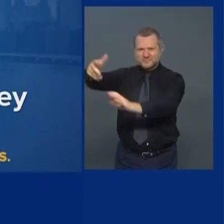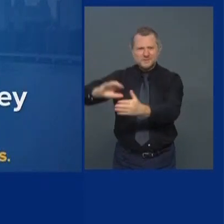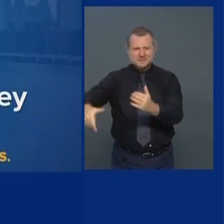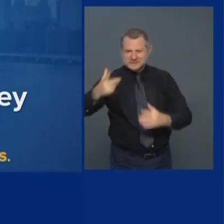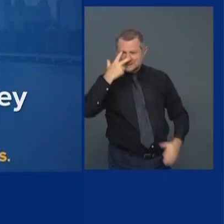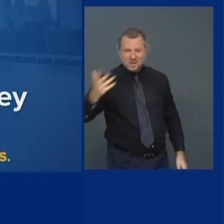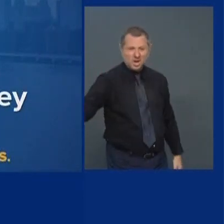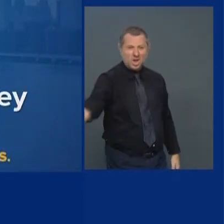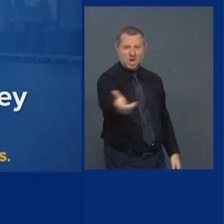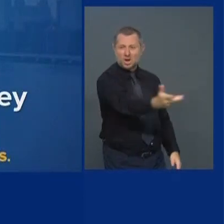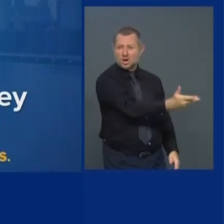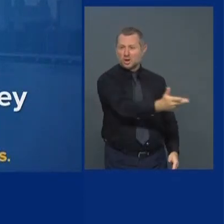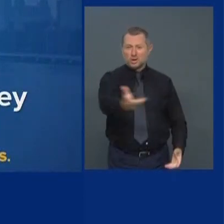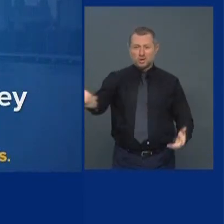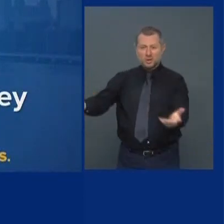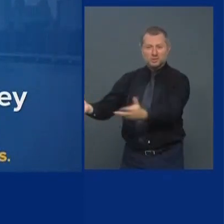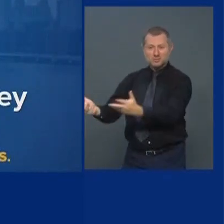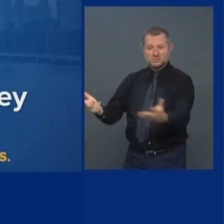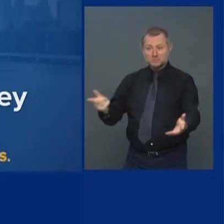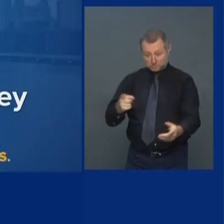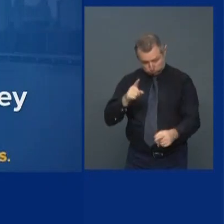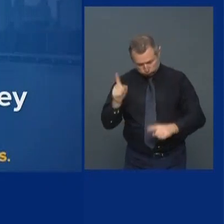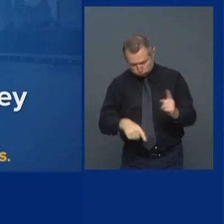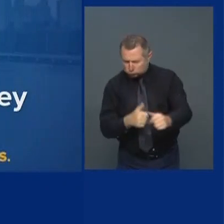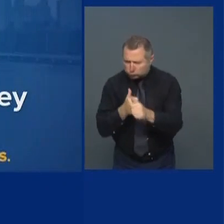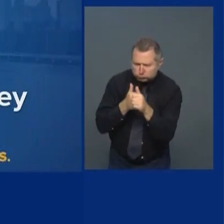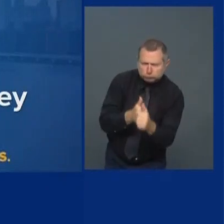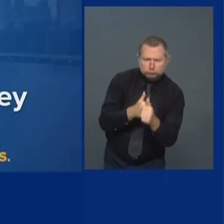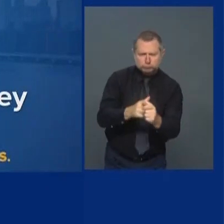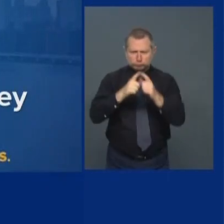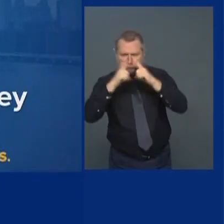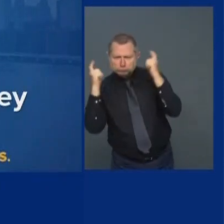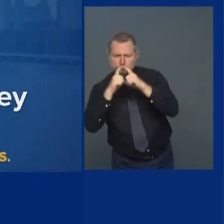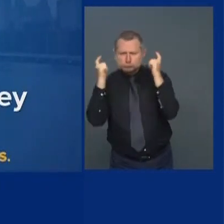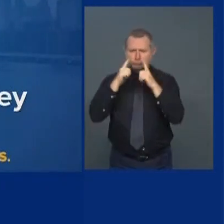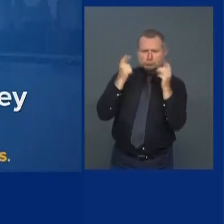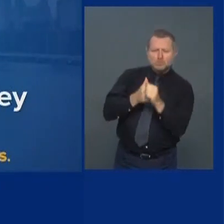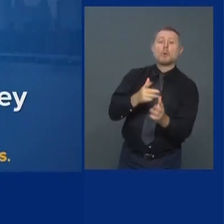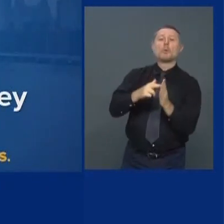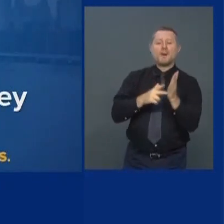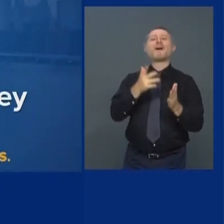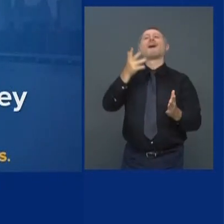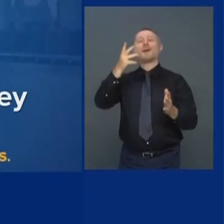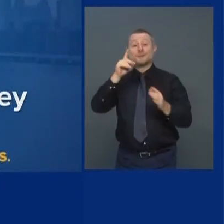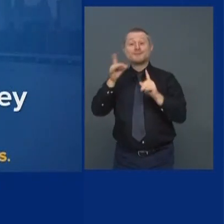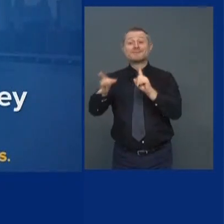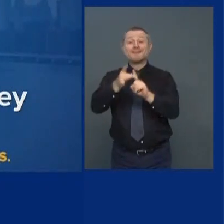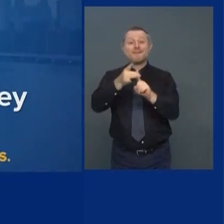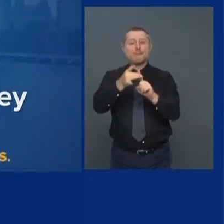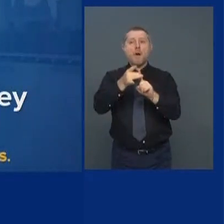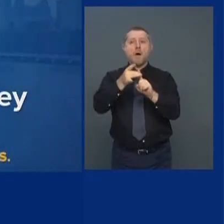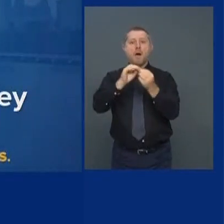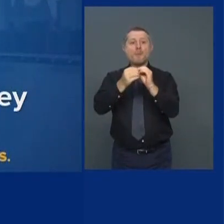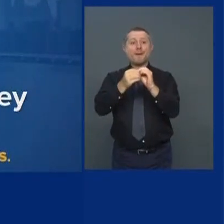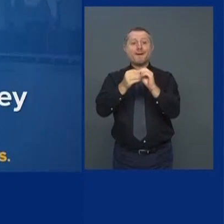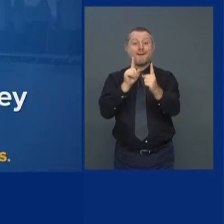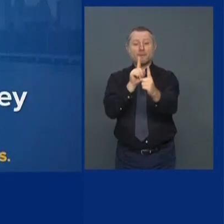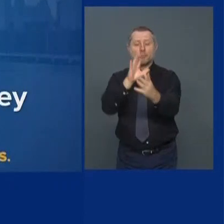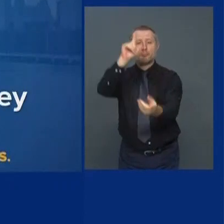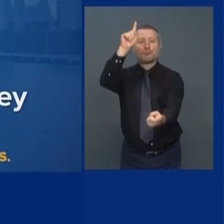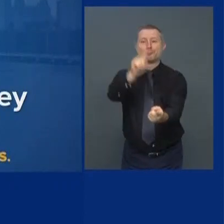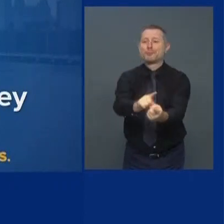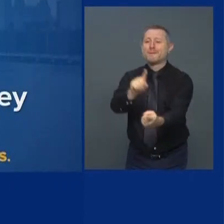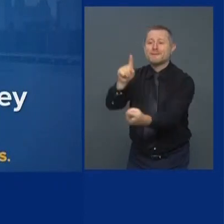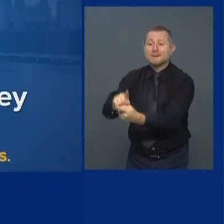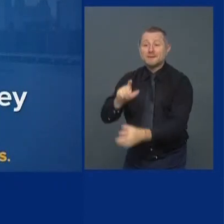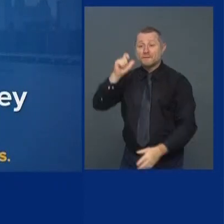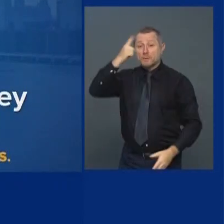THAT'S IT.